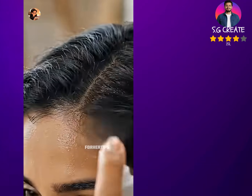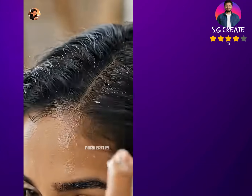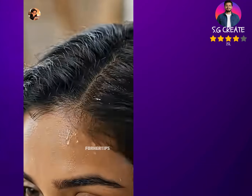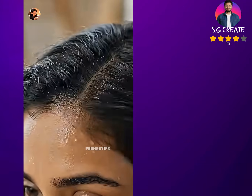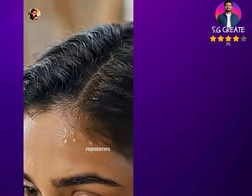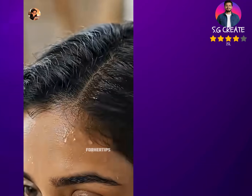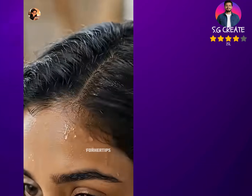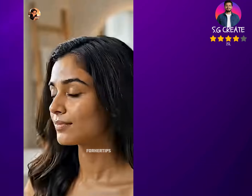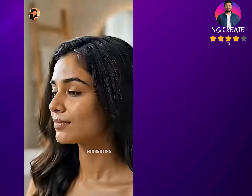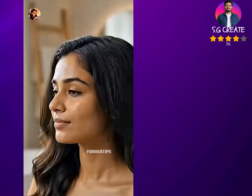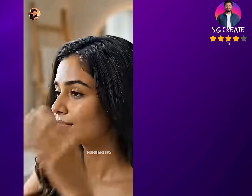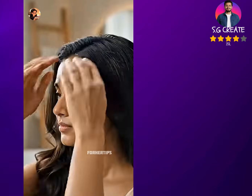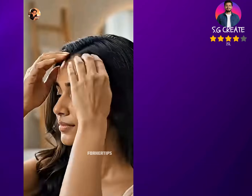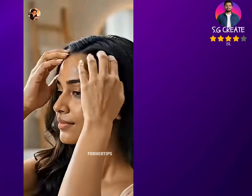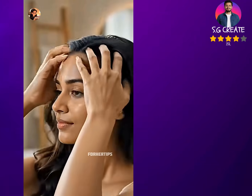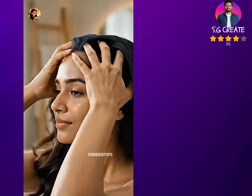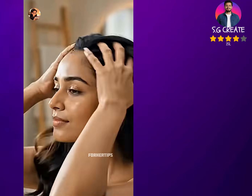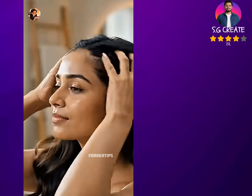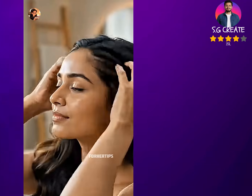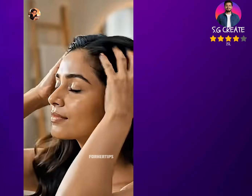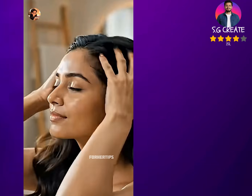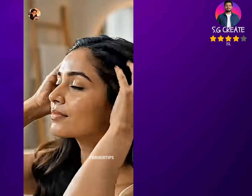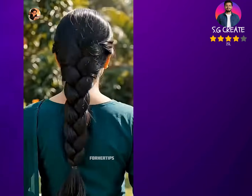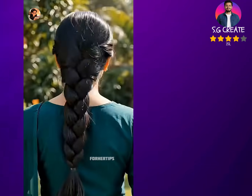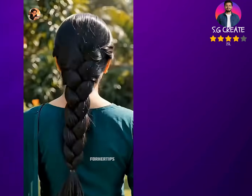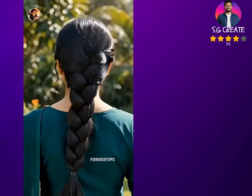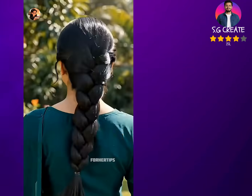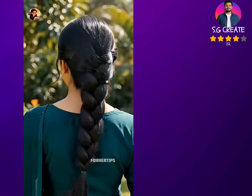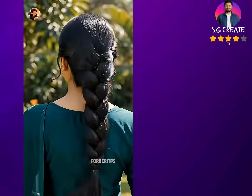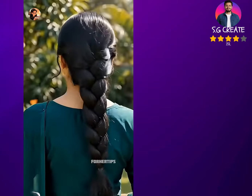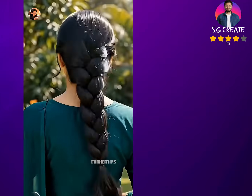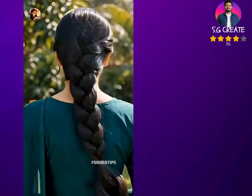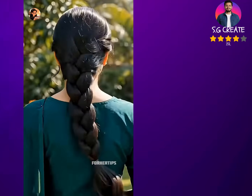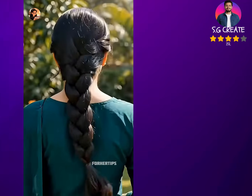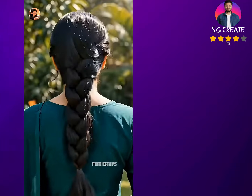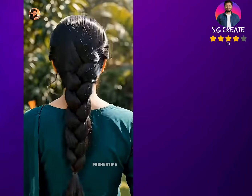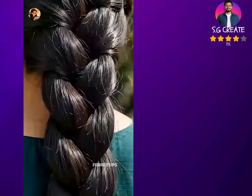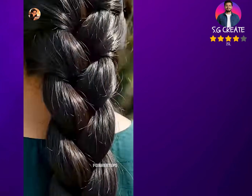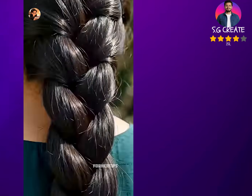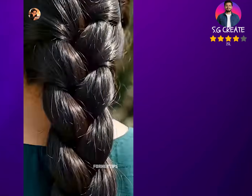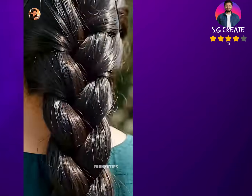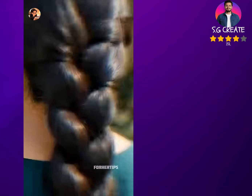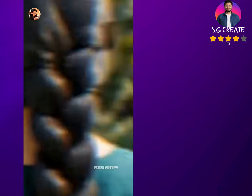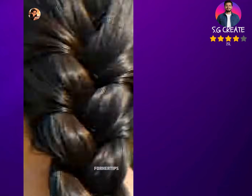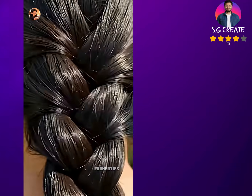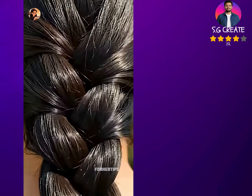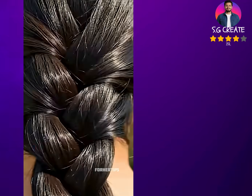growth. Moisture retention. Unlike rice water, which can sometimes feel drying on its own,